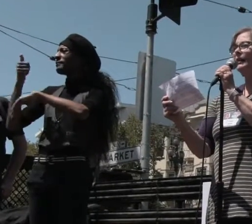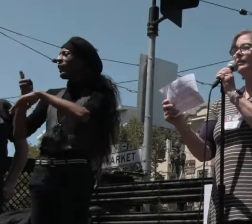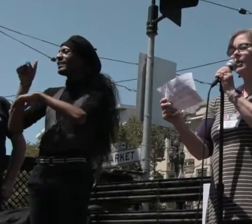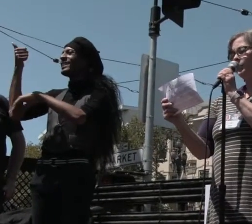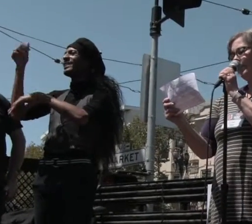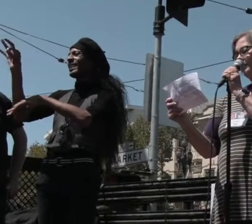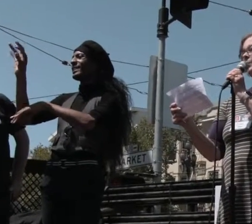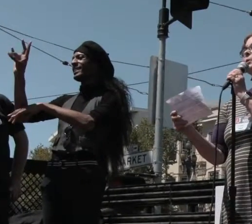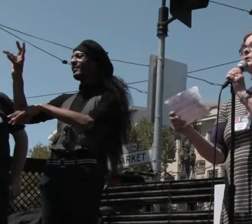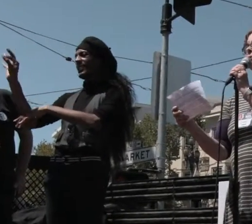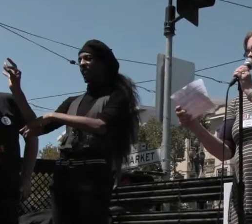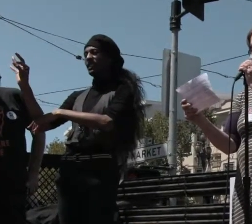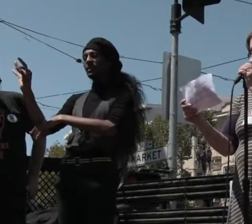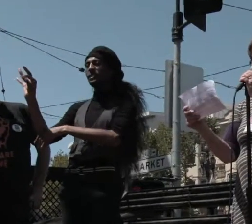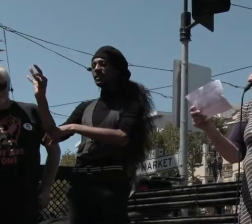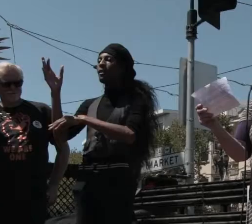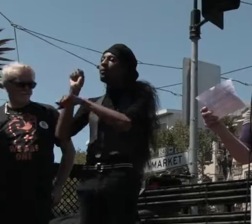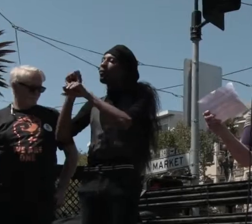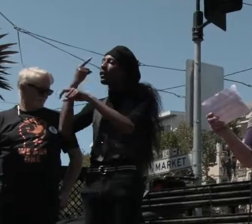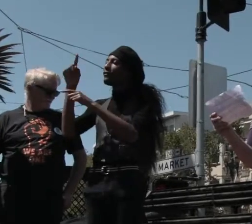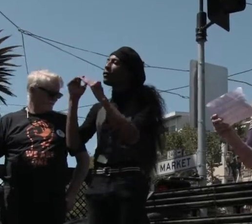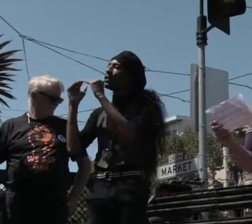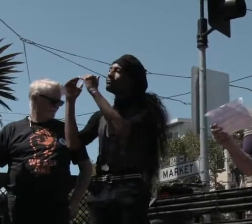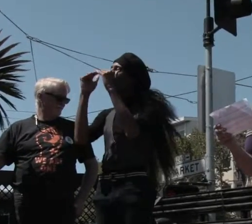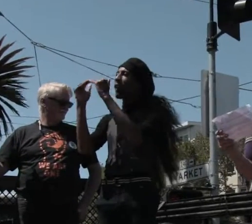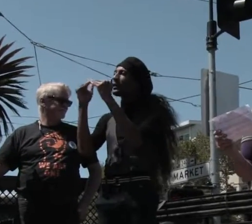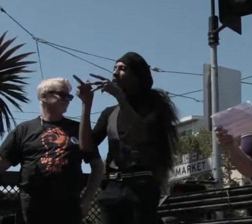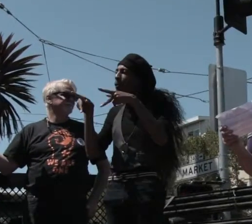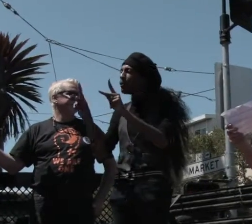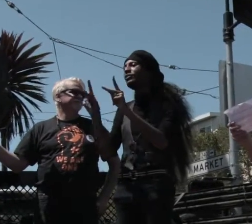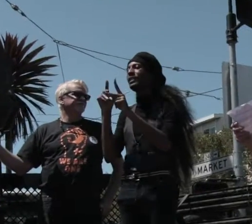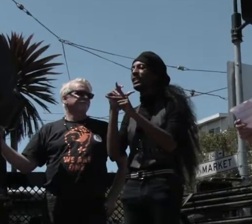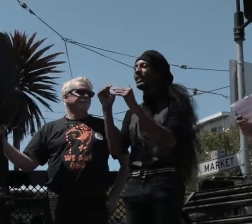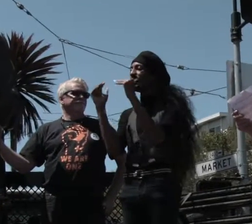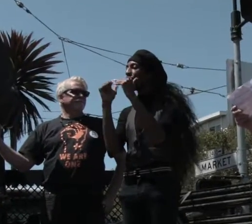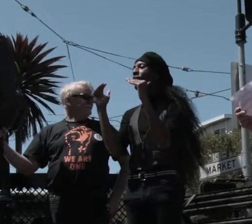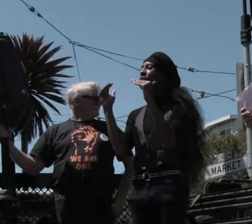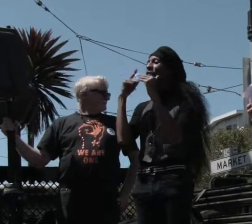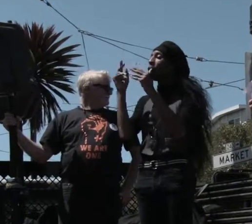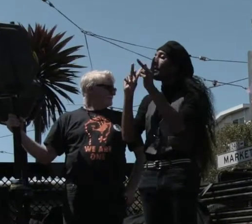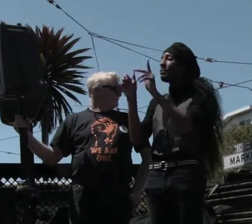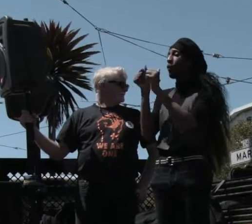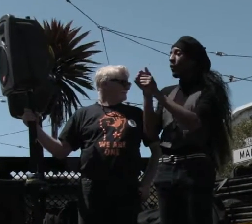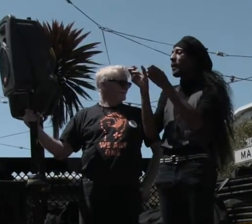DREDF has worked for equality, opportunity and justice for people with disabilities.